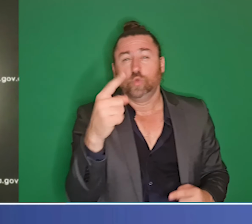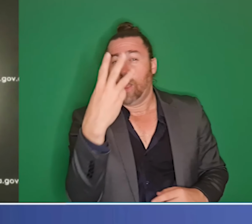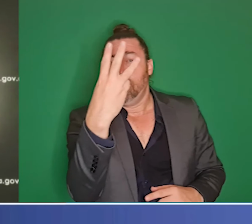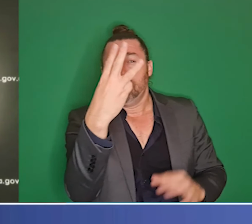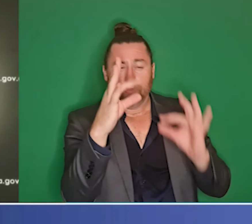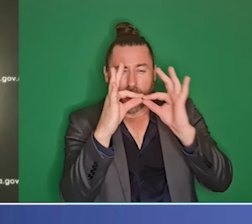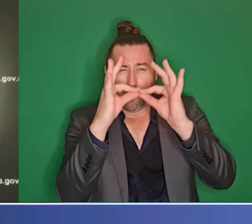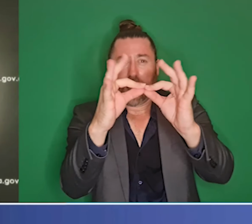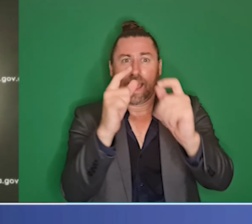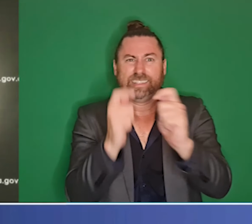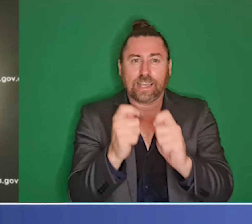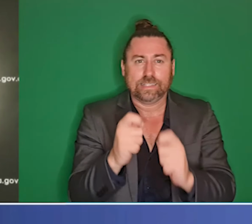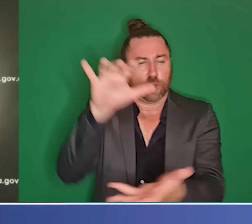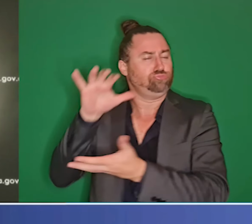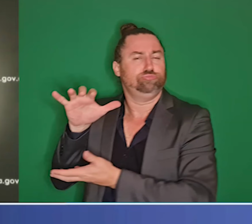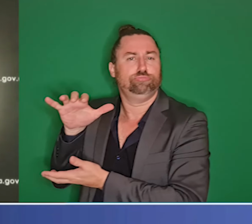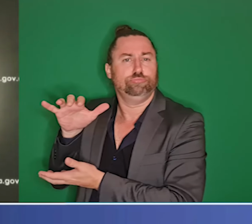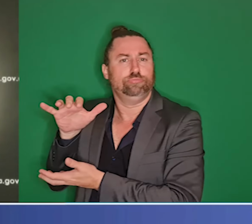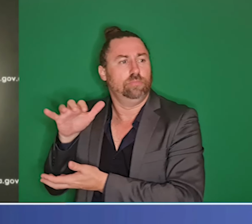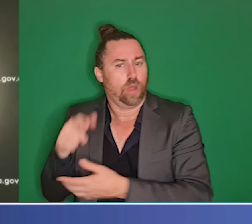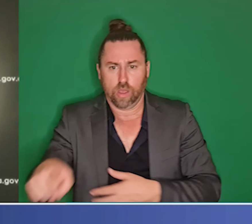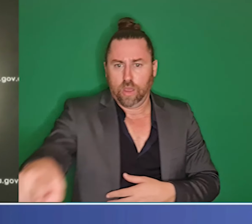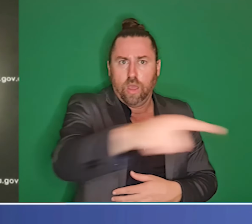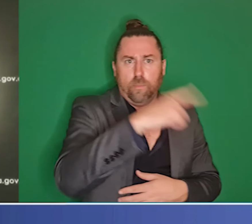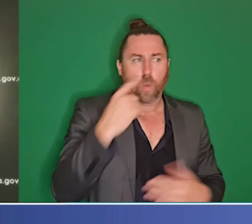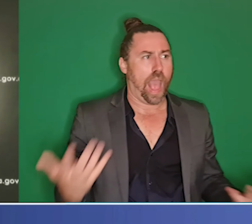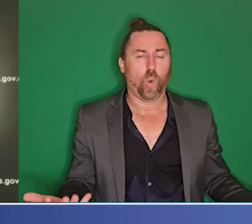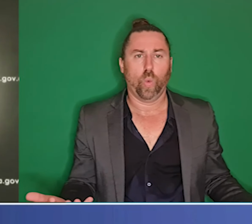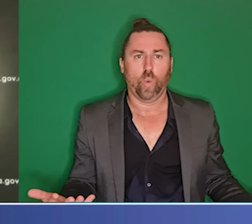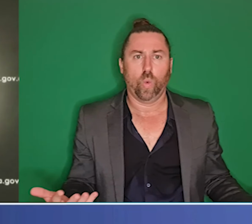destroy the supply chain, take the tests away from the hospitals,